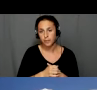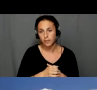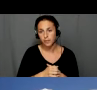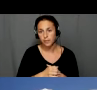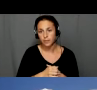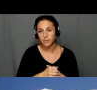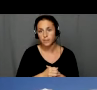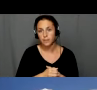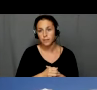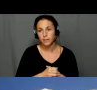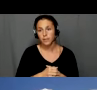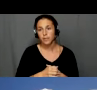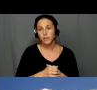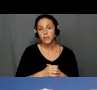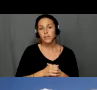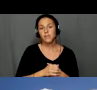(Captioned video plays)